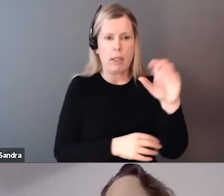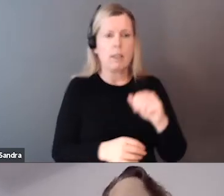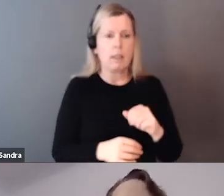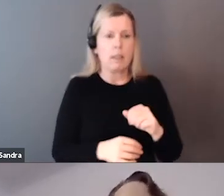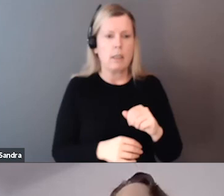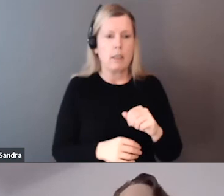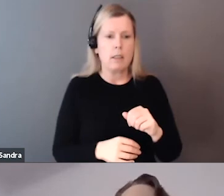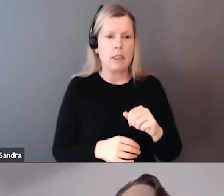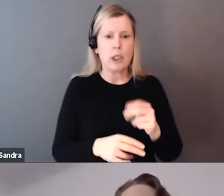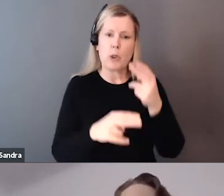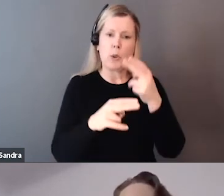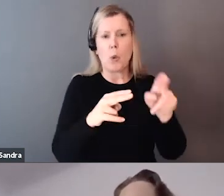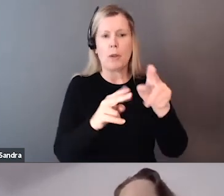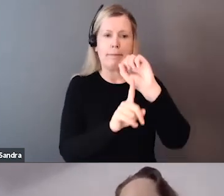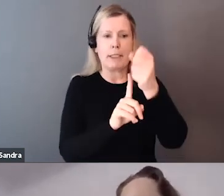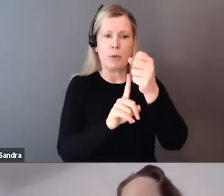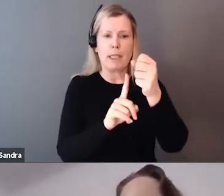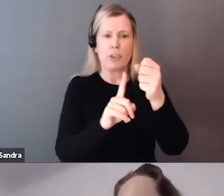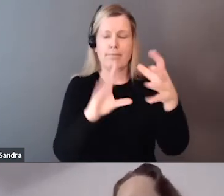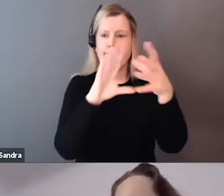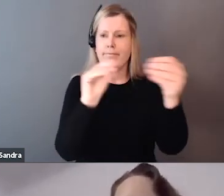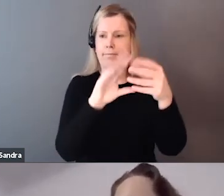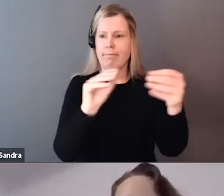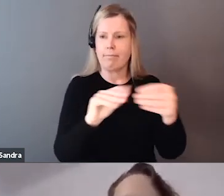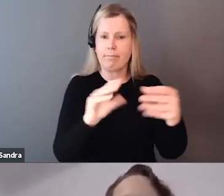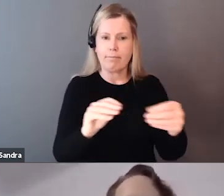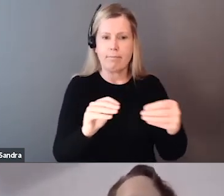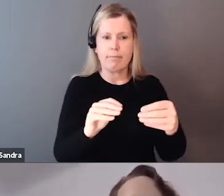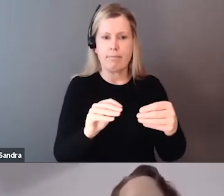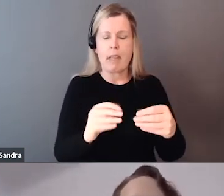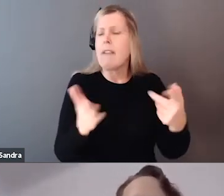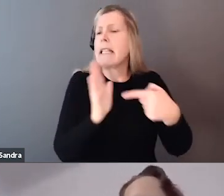some little scenarios to set the theme for what some work issues could be. And then we have these